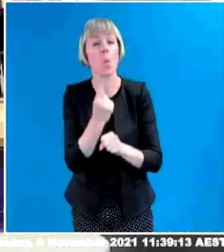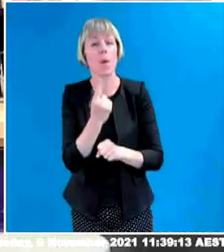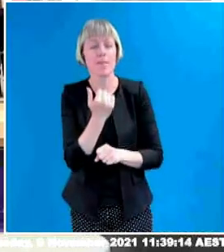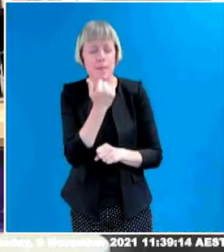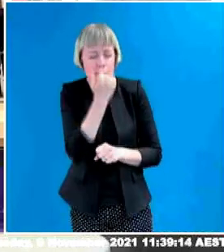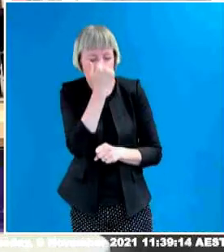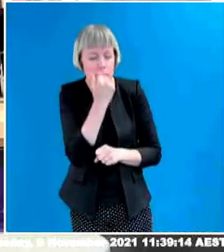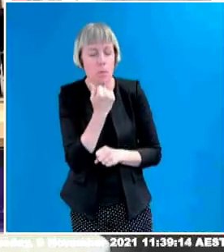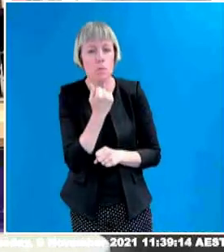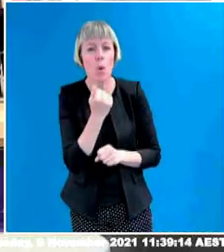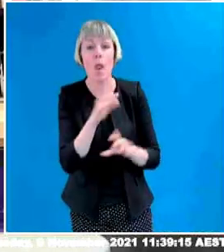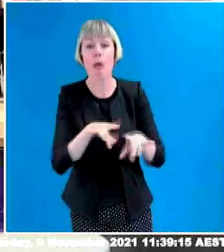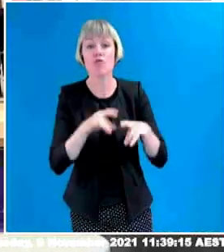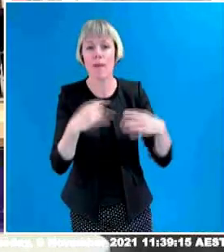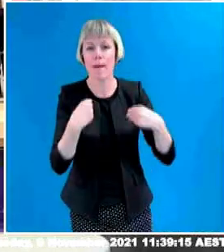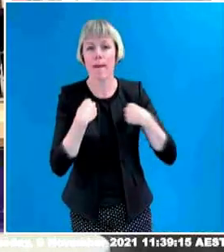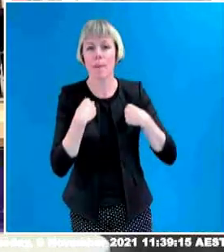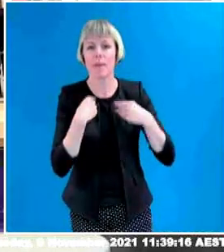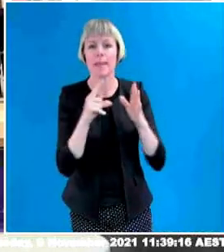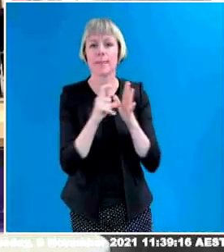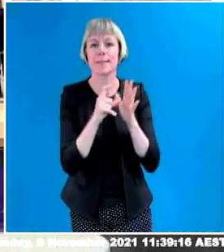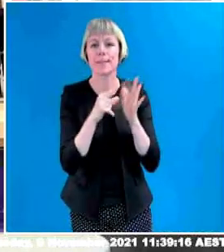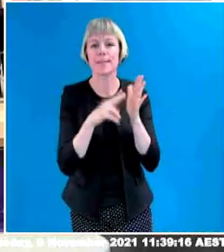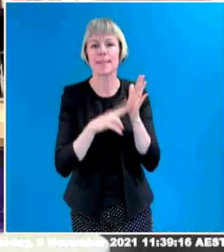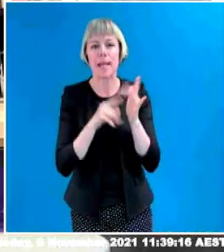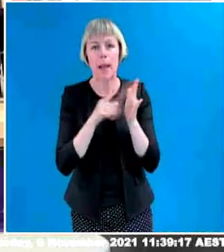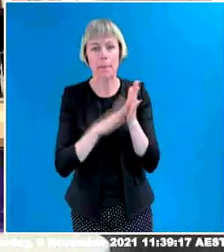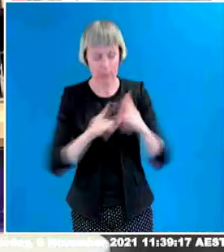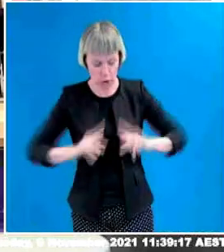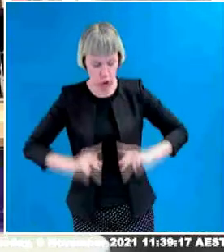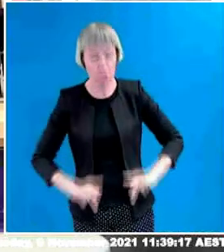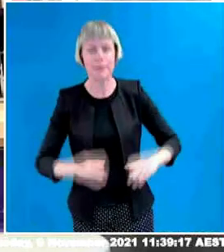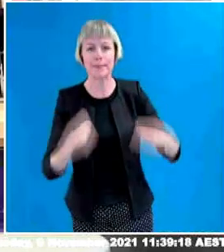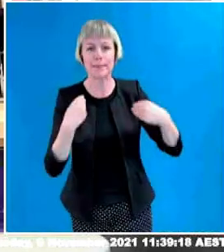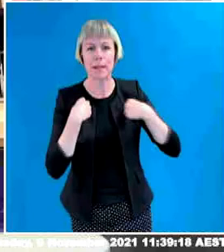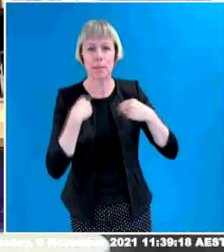Denim, which operates out of Queensland, which I would say is the epitome of how